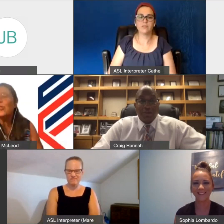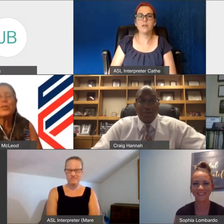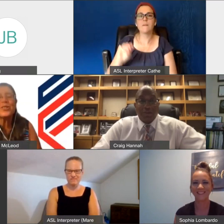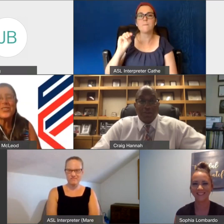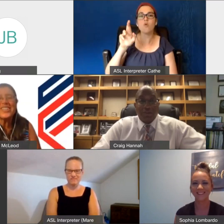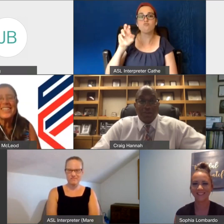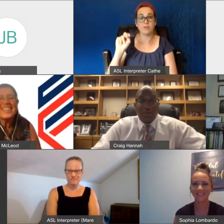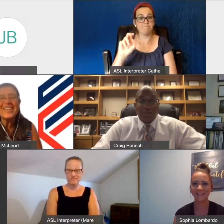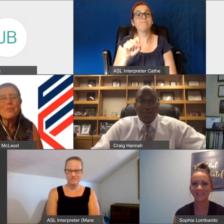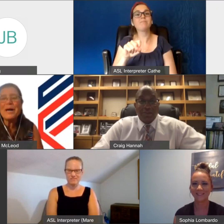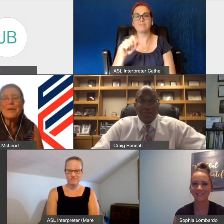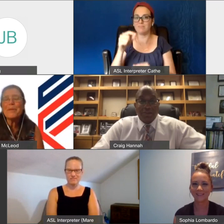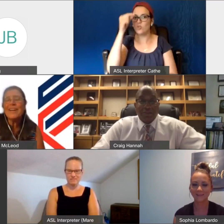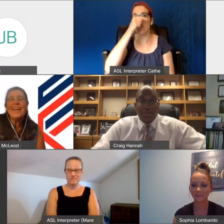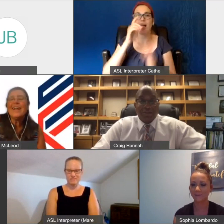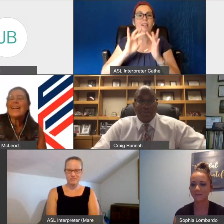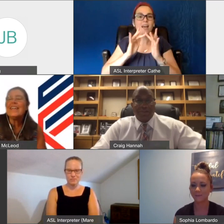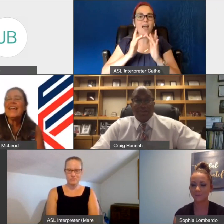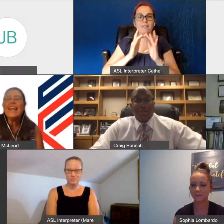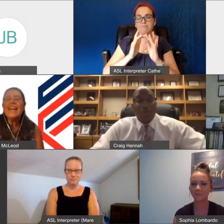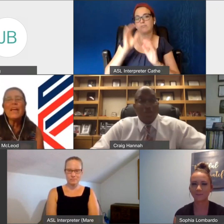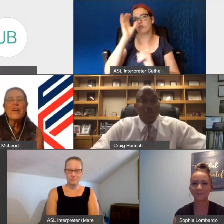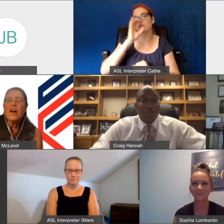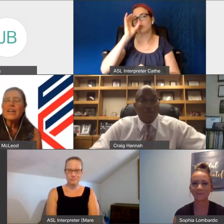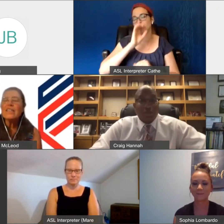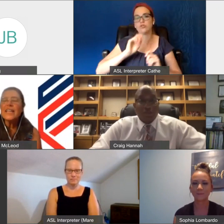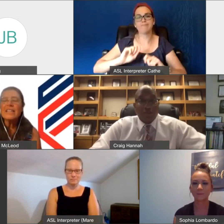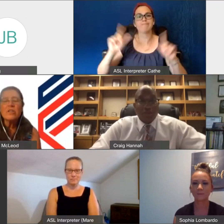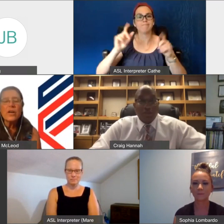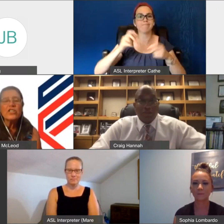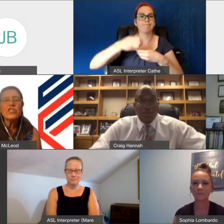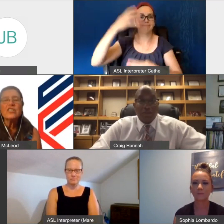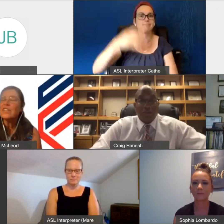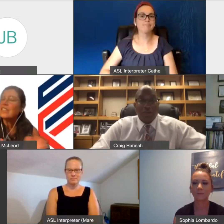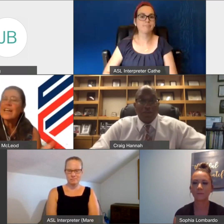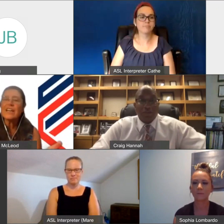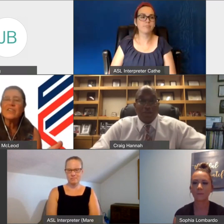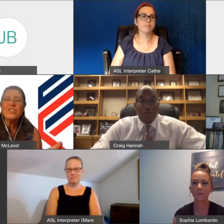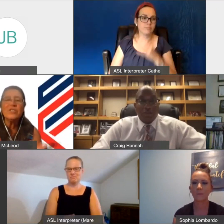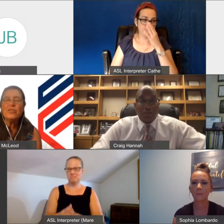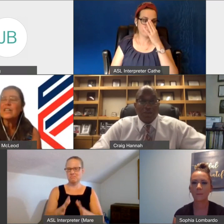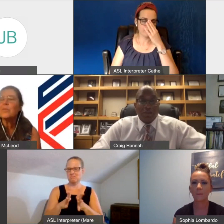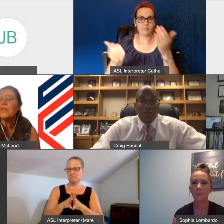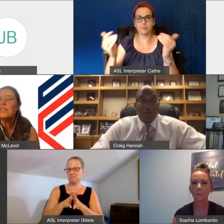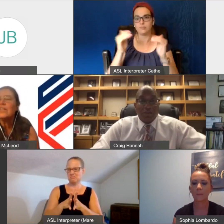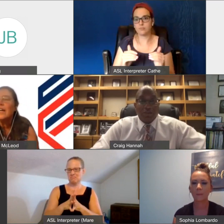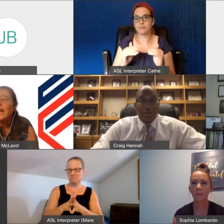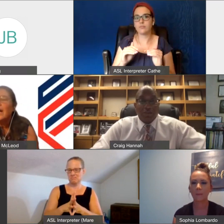do the Google search the things will pop up. Now we have a clinical question so this has got to go to you, Dr. Marlowe.